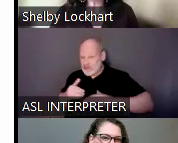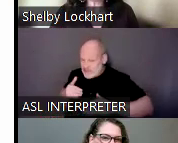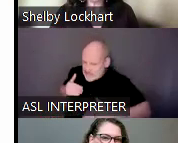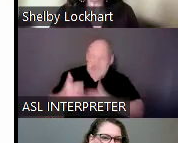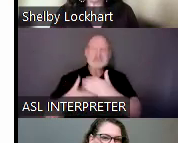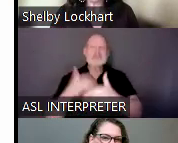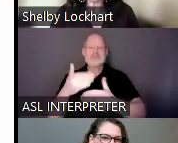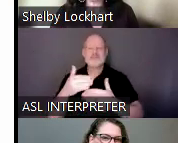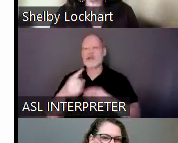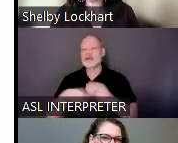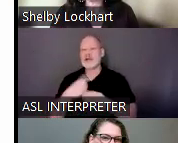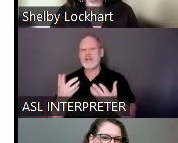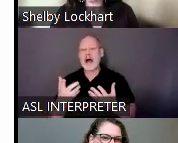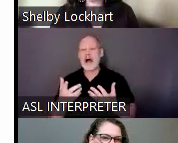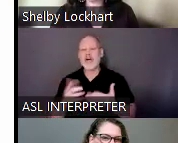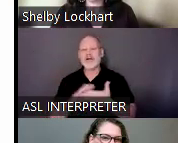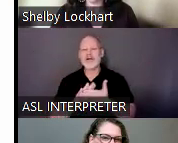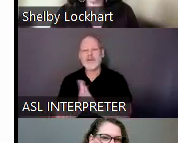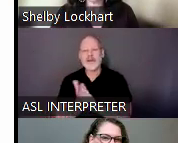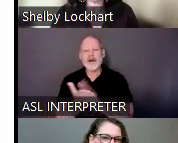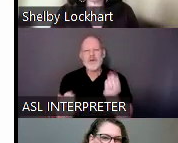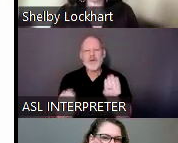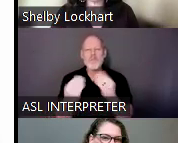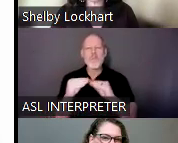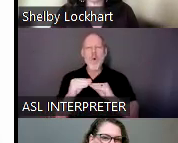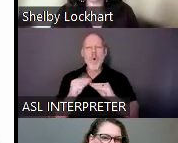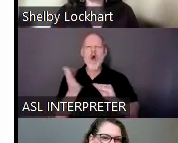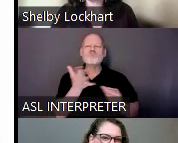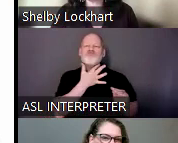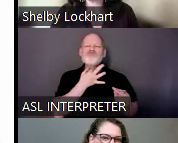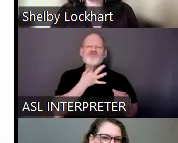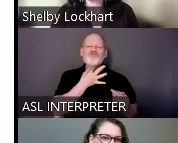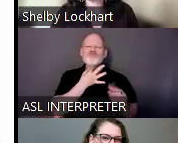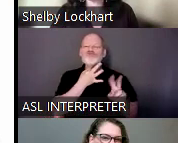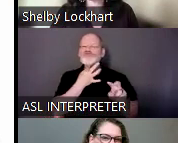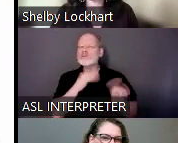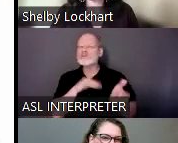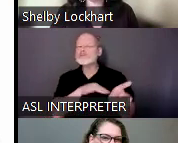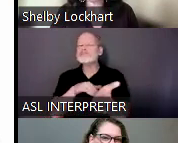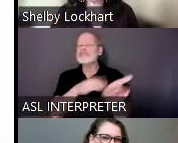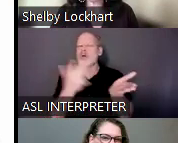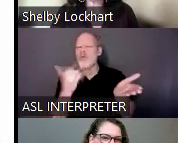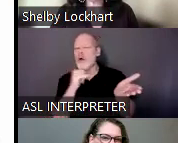it's about getting curious and asking why aren't students coming? The next thing that